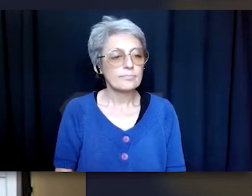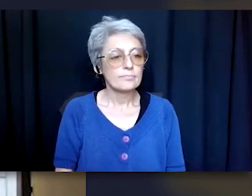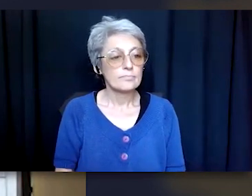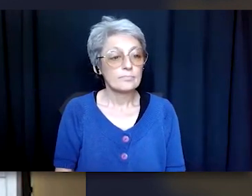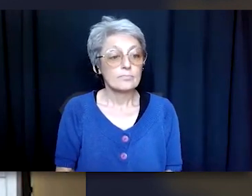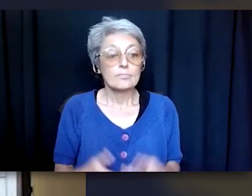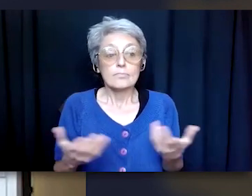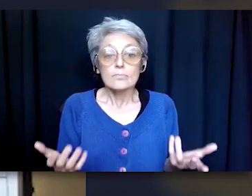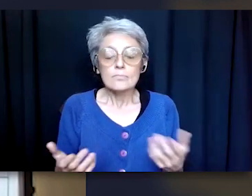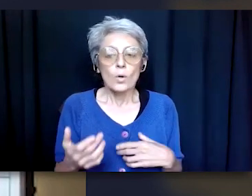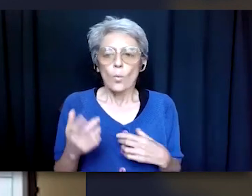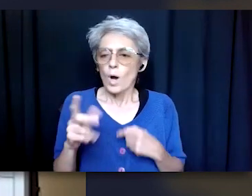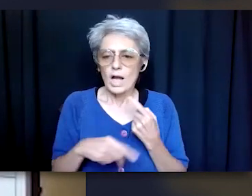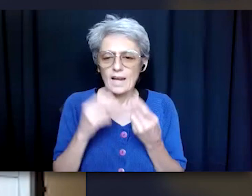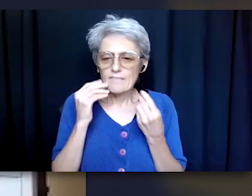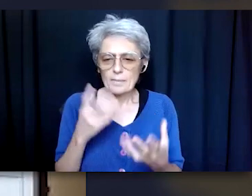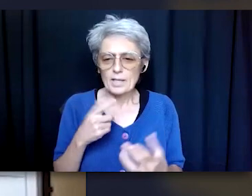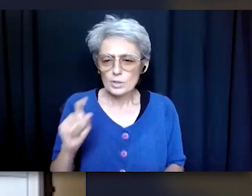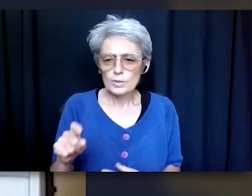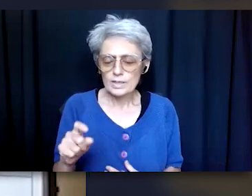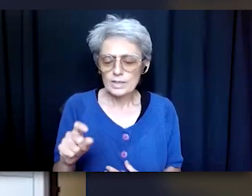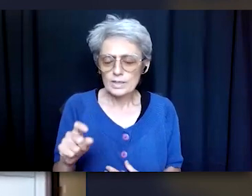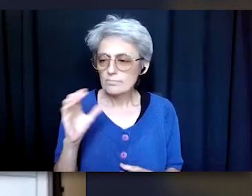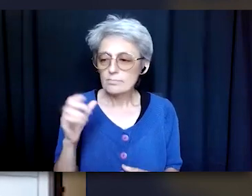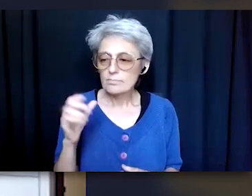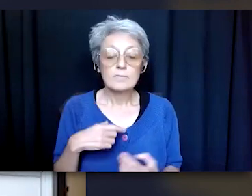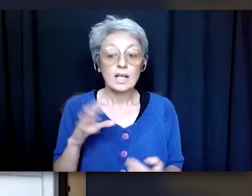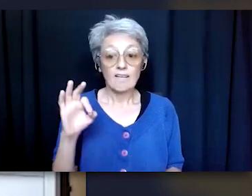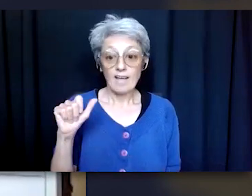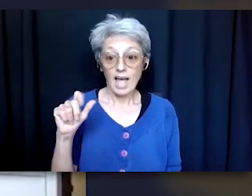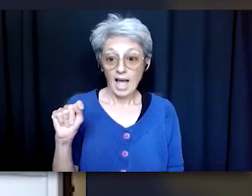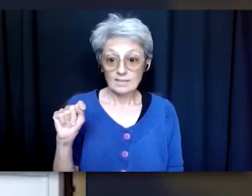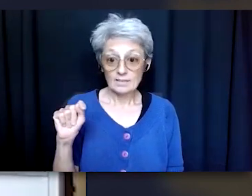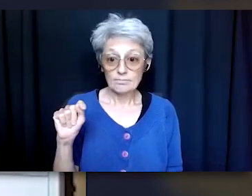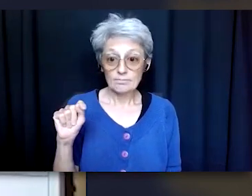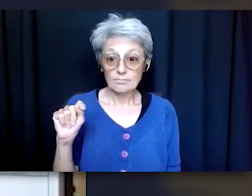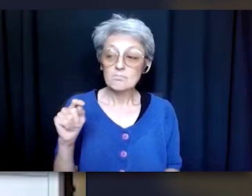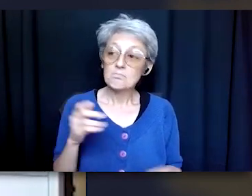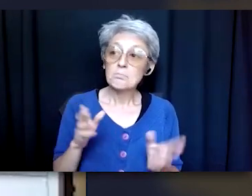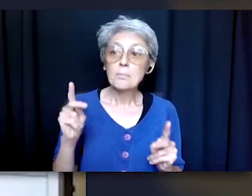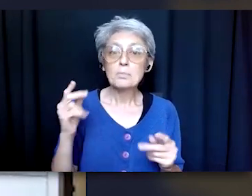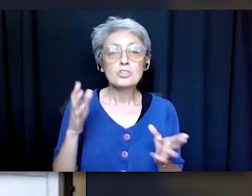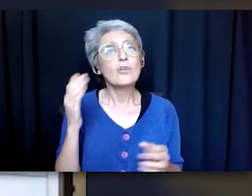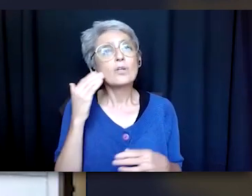looking for generally accepted facts that you just don’t happen to know, then the risk is pretty low